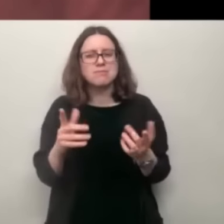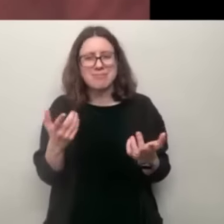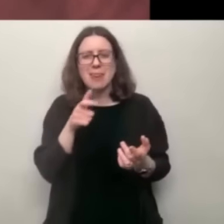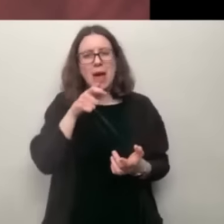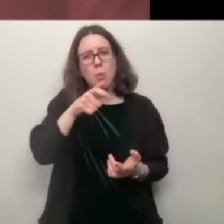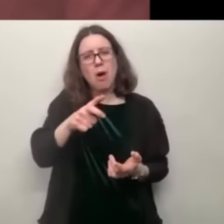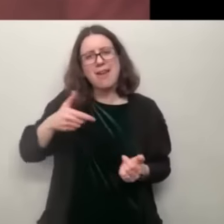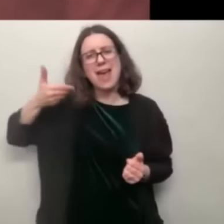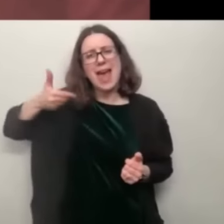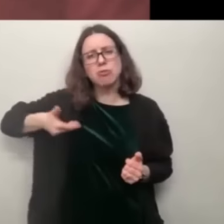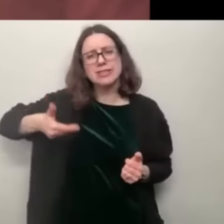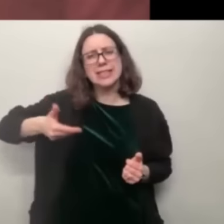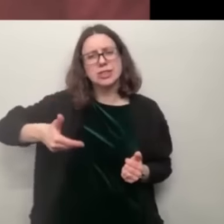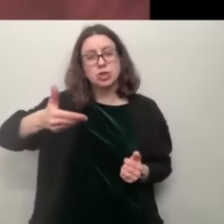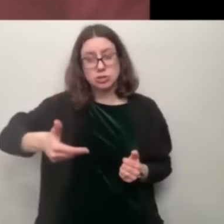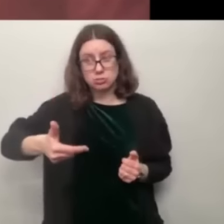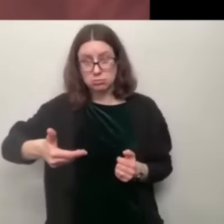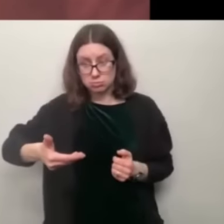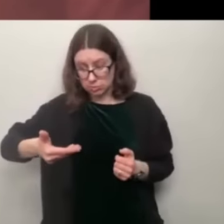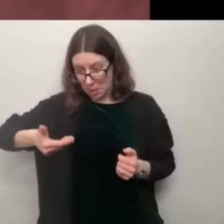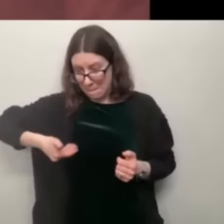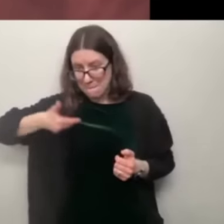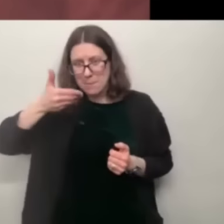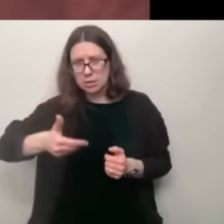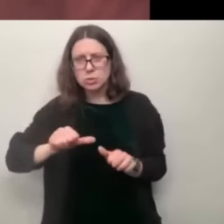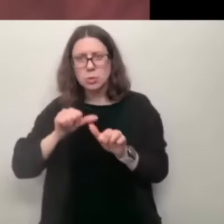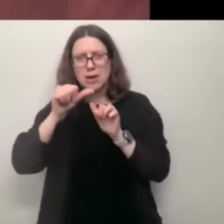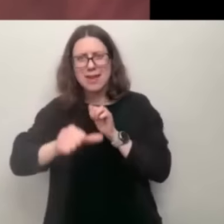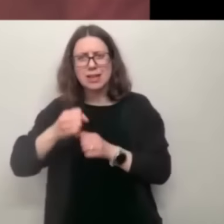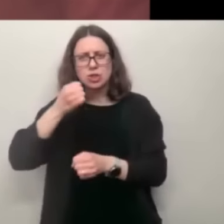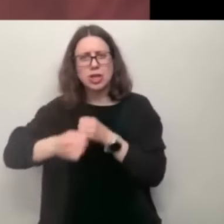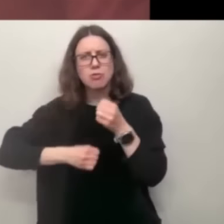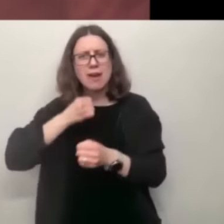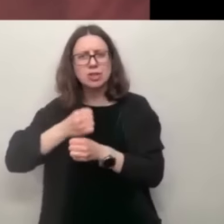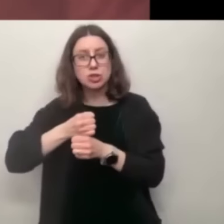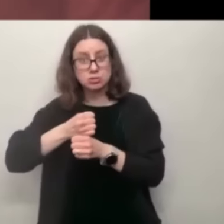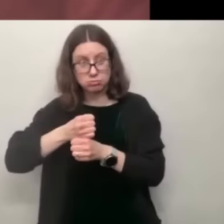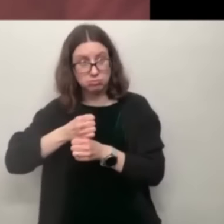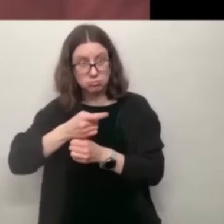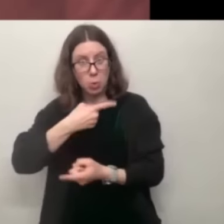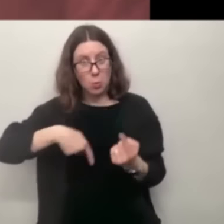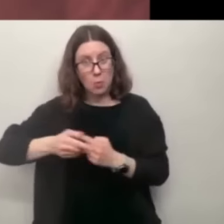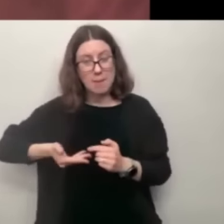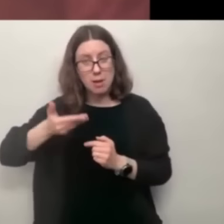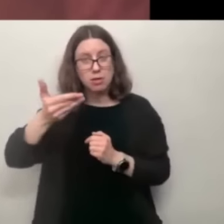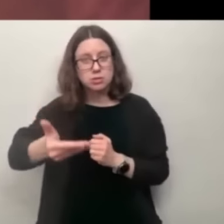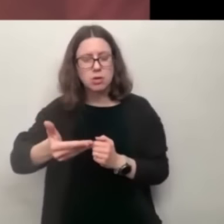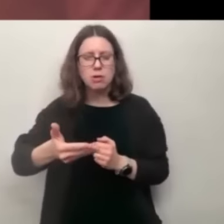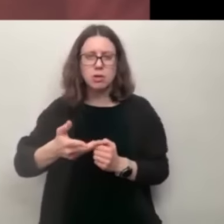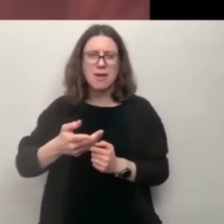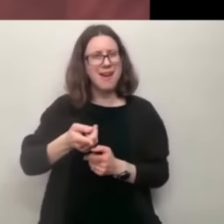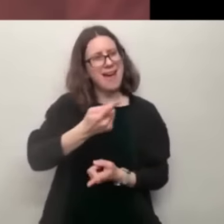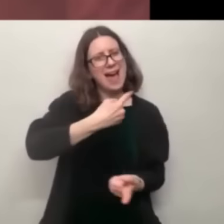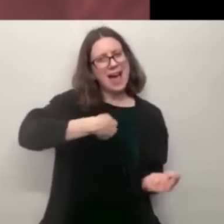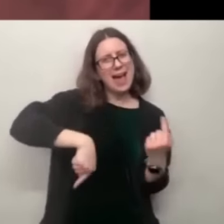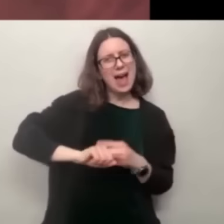What monument, what symbol might we leave behind to represent our struggles and our innovation.